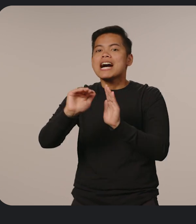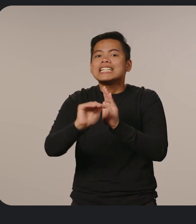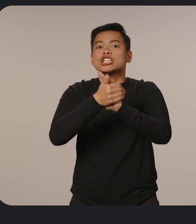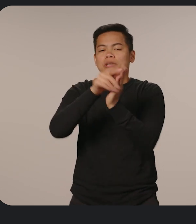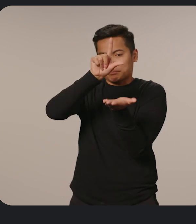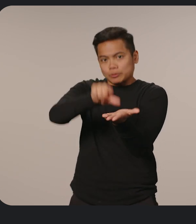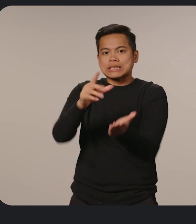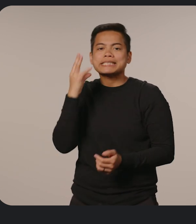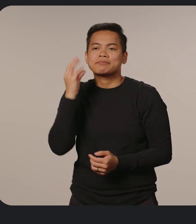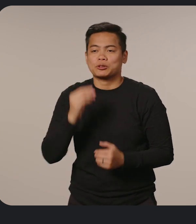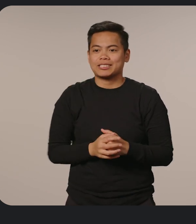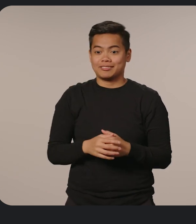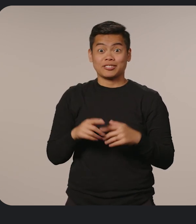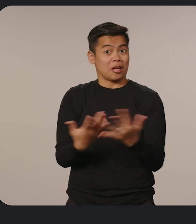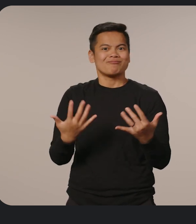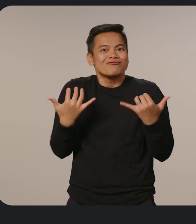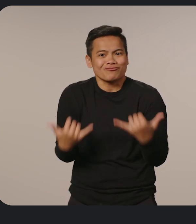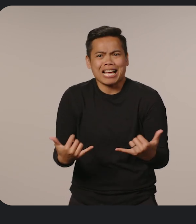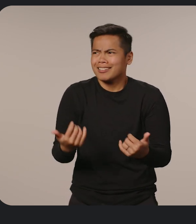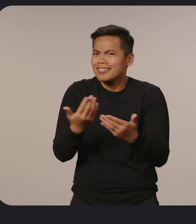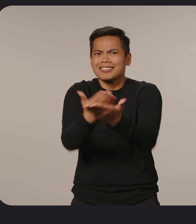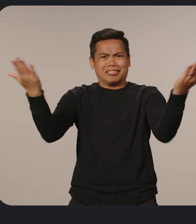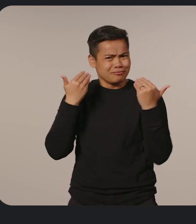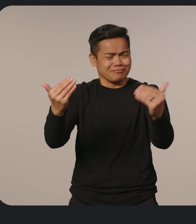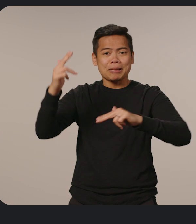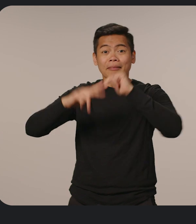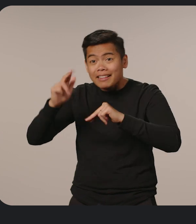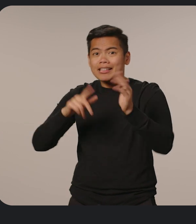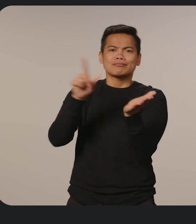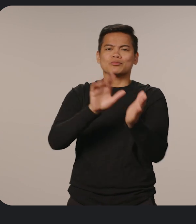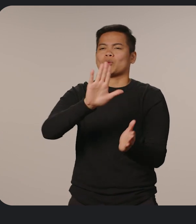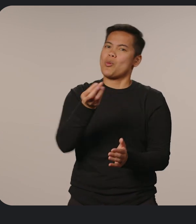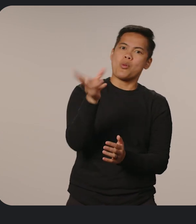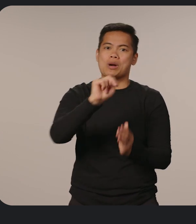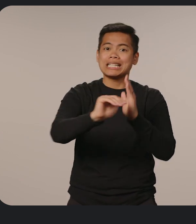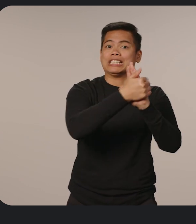extension's publishing experience starting today anyone can build and